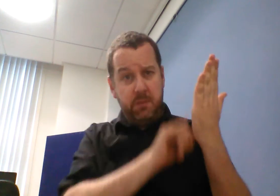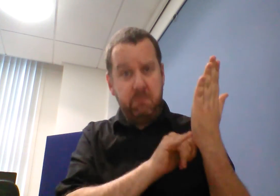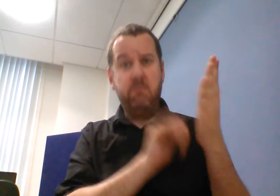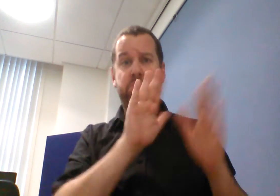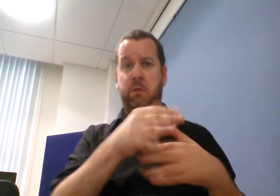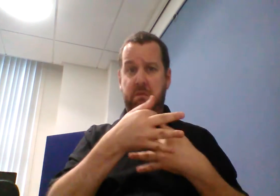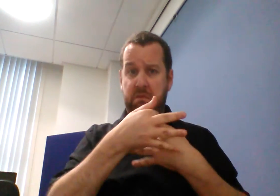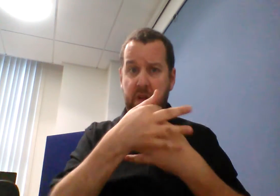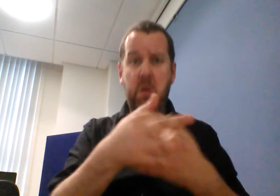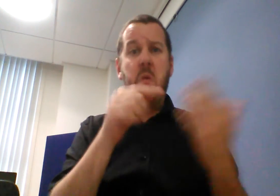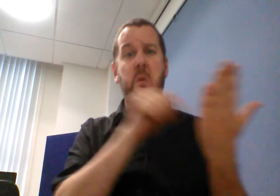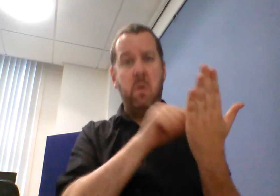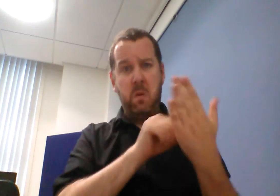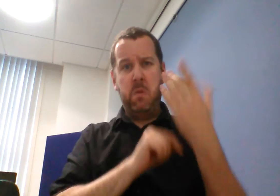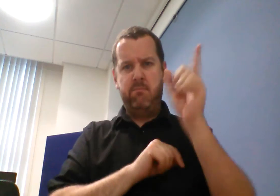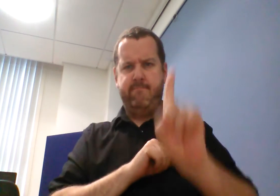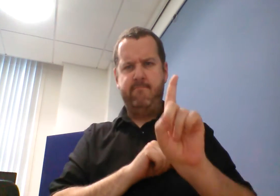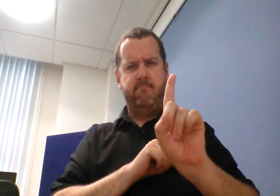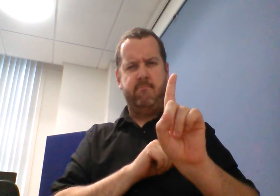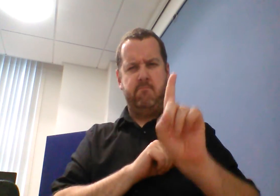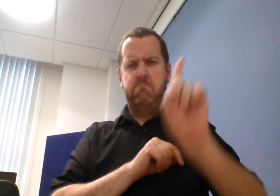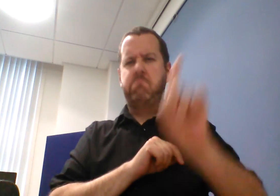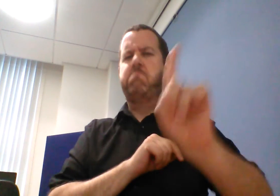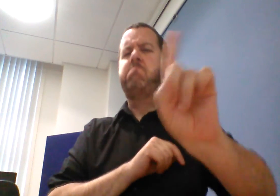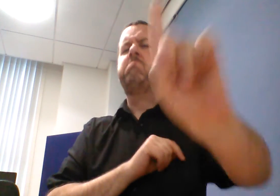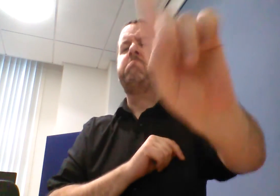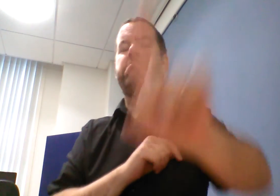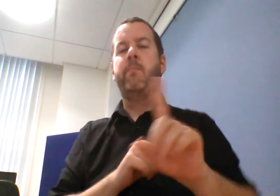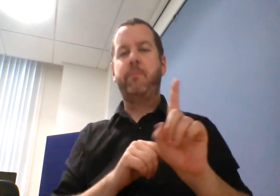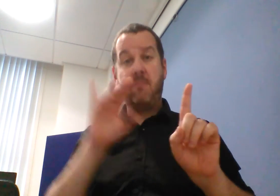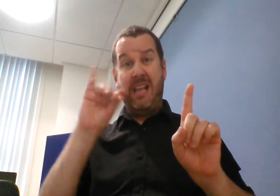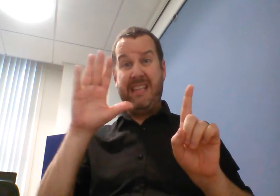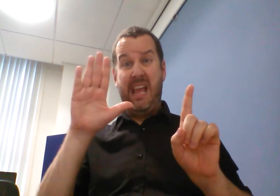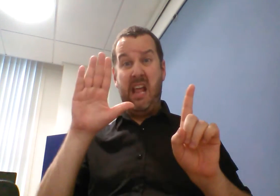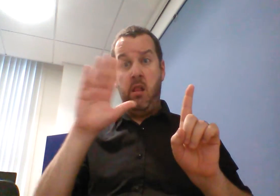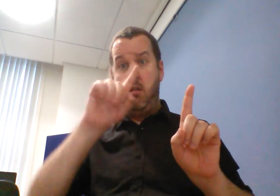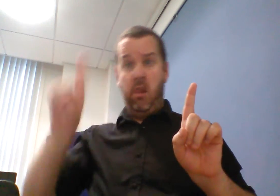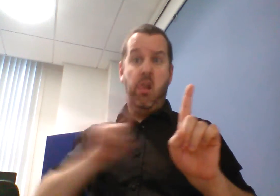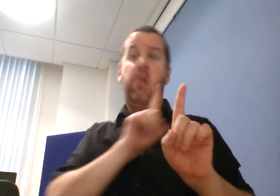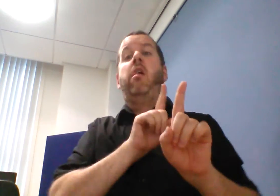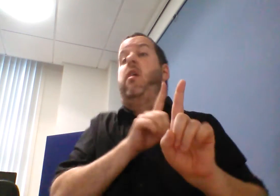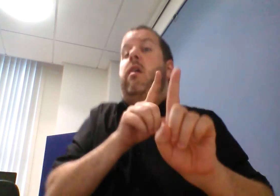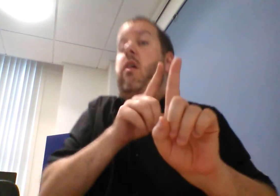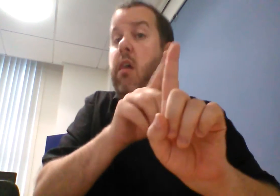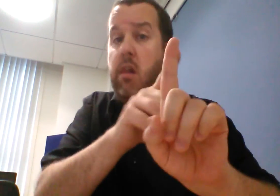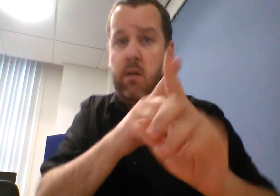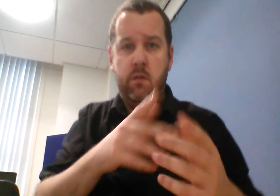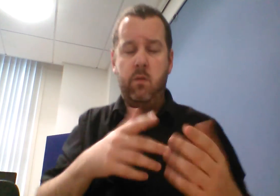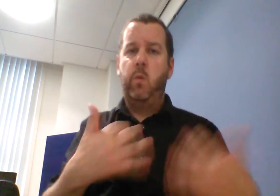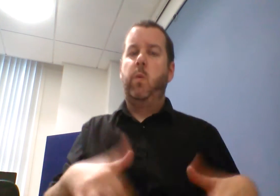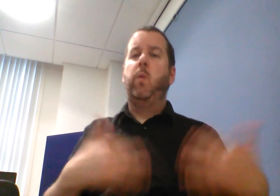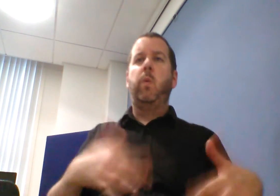The script must be followed! The English script strides on in front. And ISL struggles behind it.